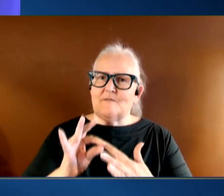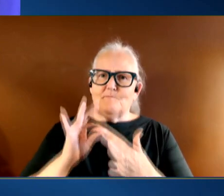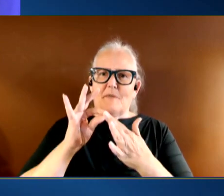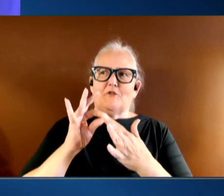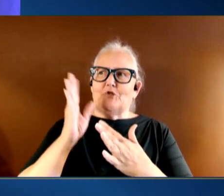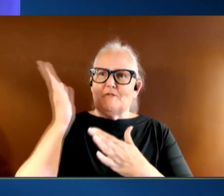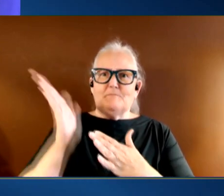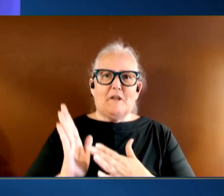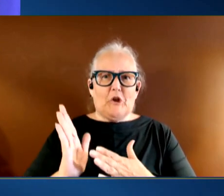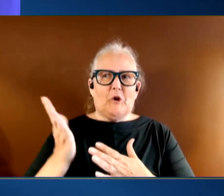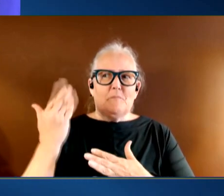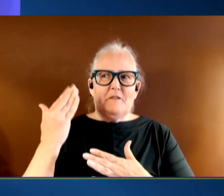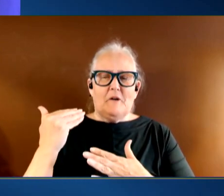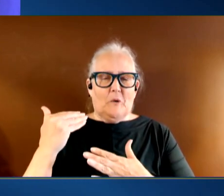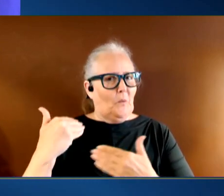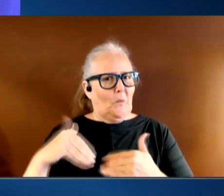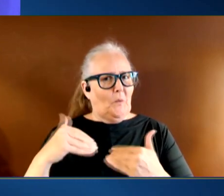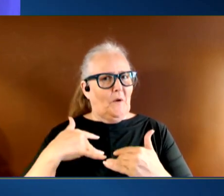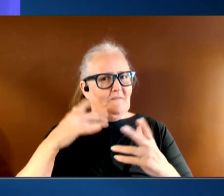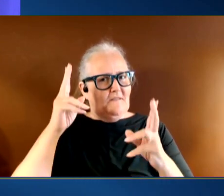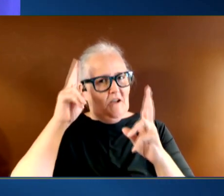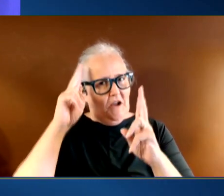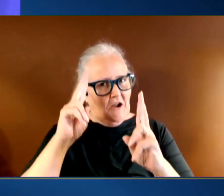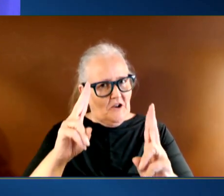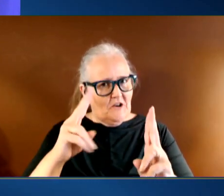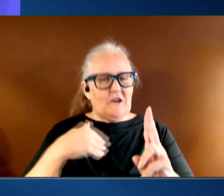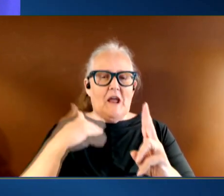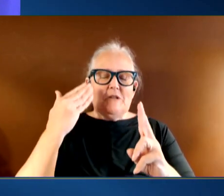I am honored to be here today. And I know we're up against lunch, and I don't want